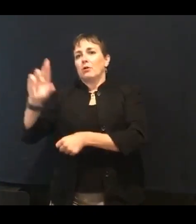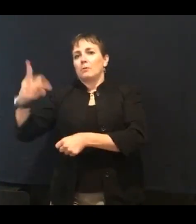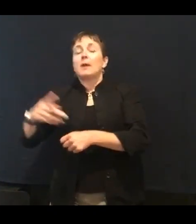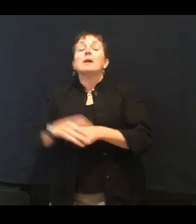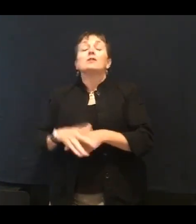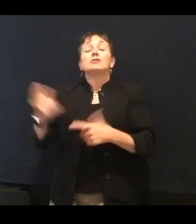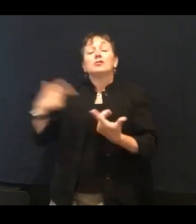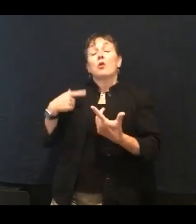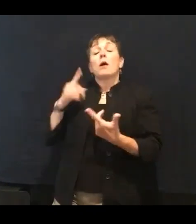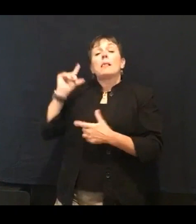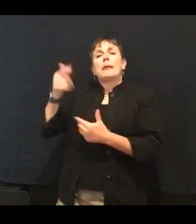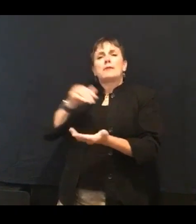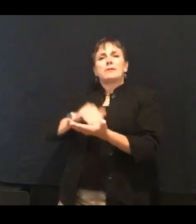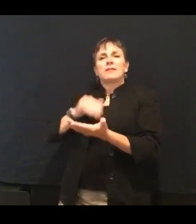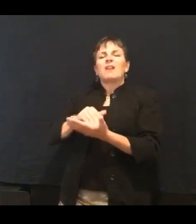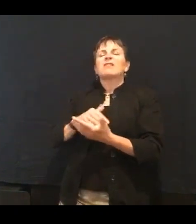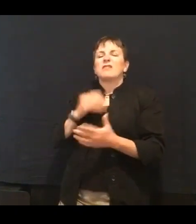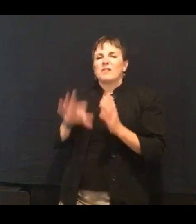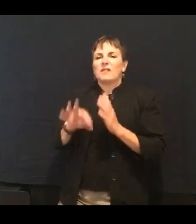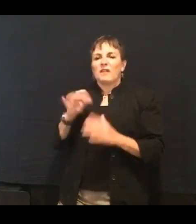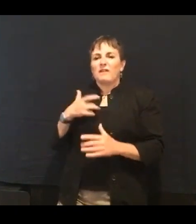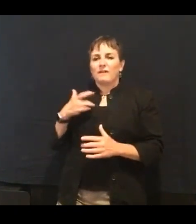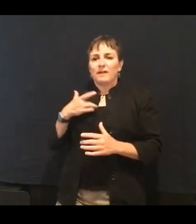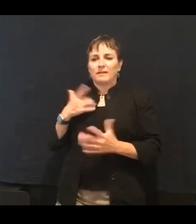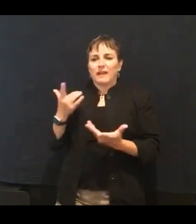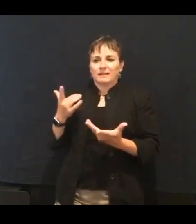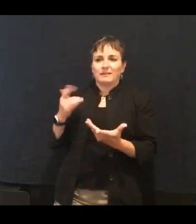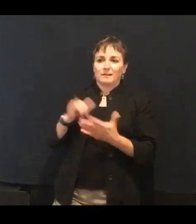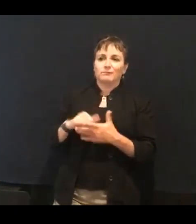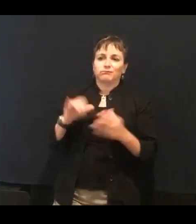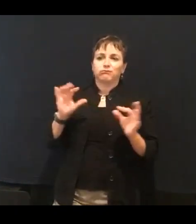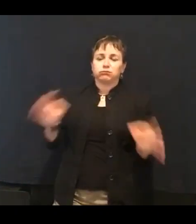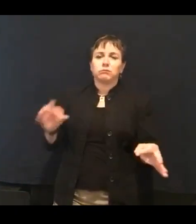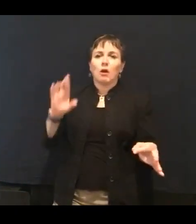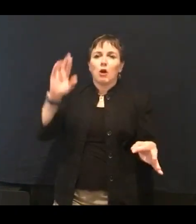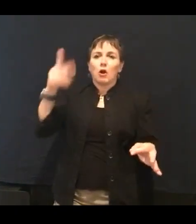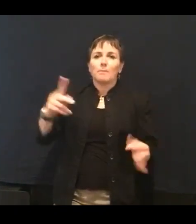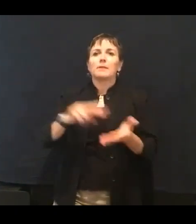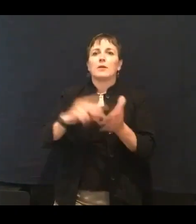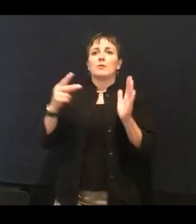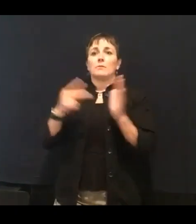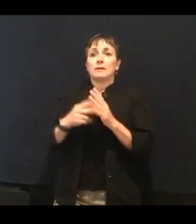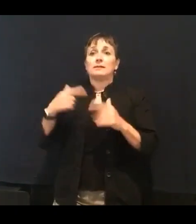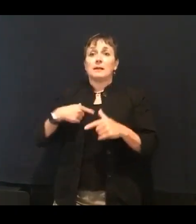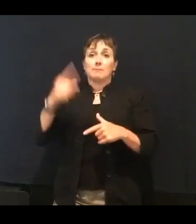pinhole, a condition known as tunnel vision, an illustration of which is shown here,